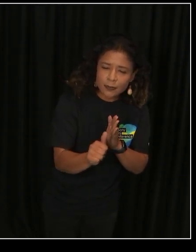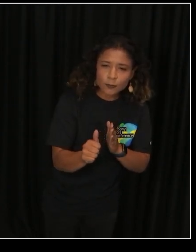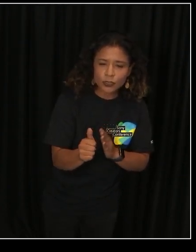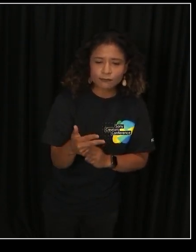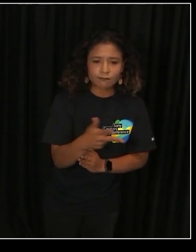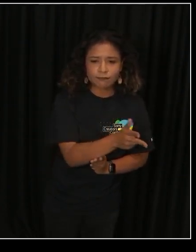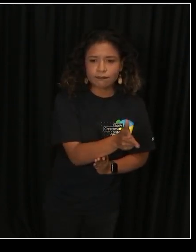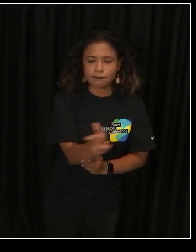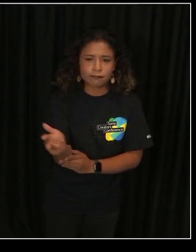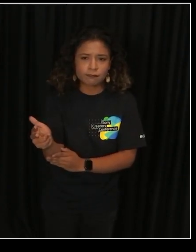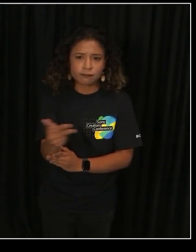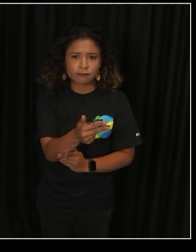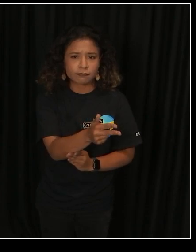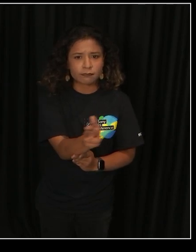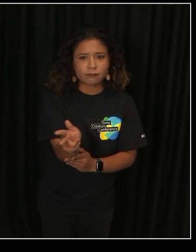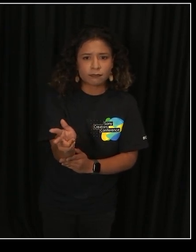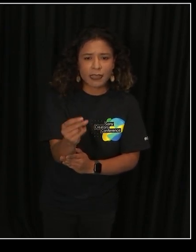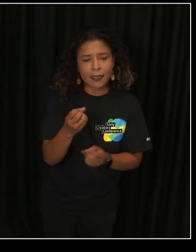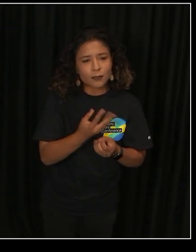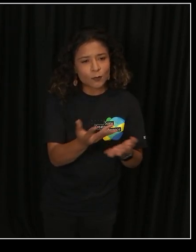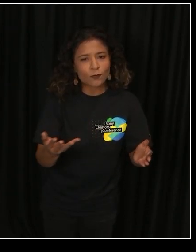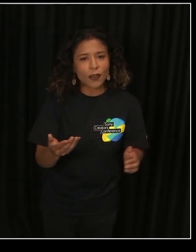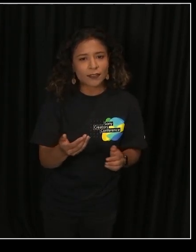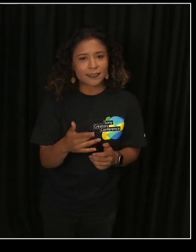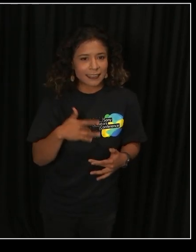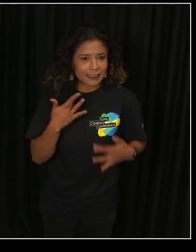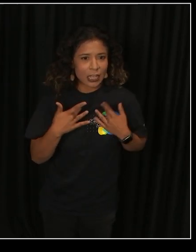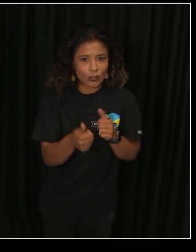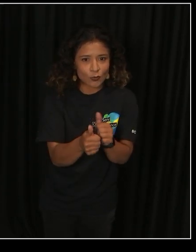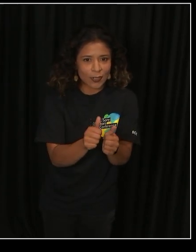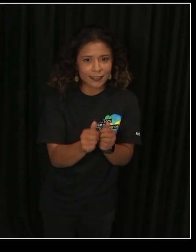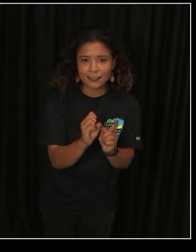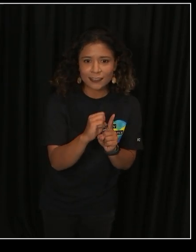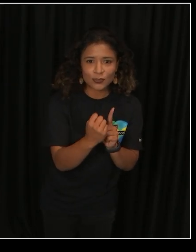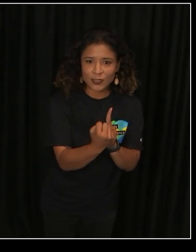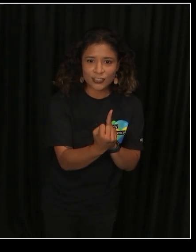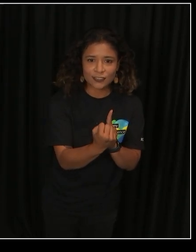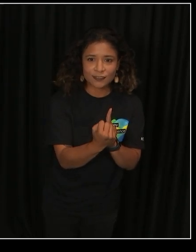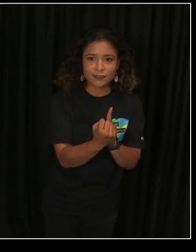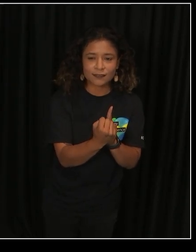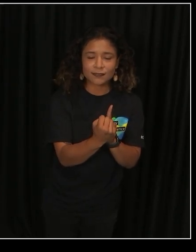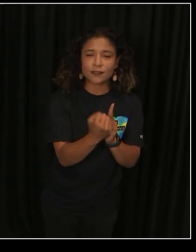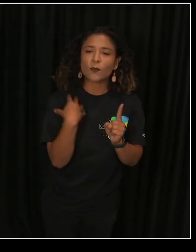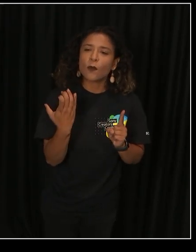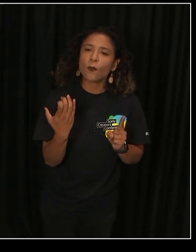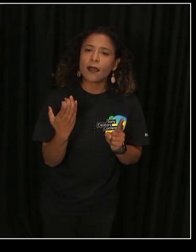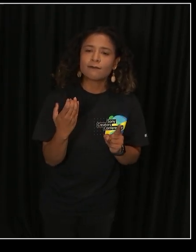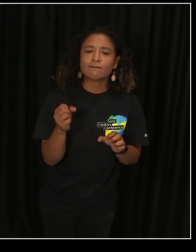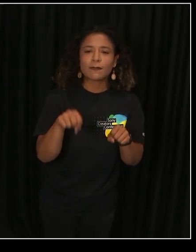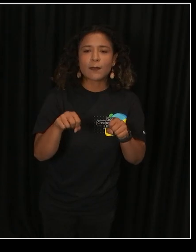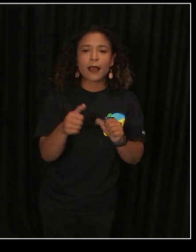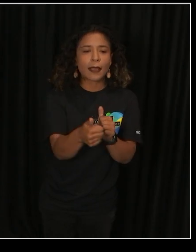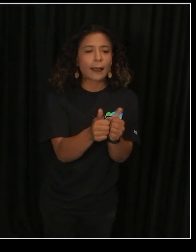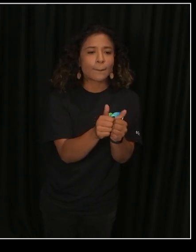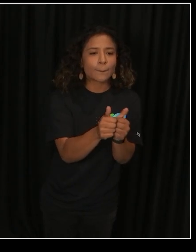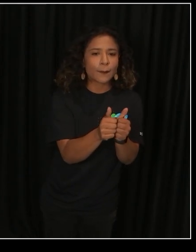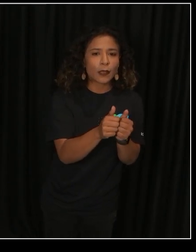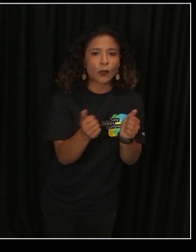providing very exciting racing situations to each other. So we wanted to be able to compete with these kinds of drivers.